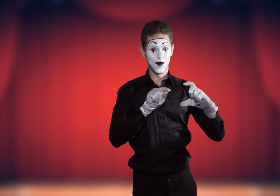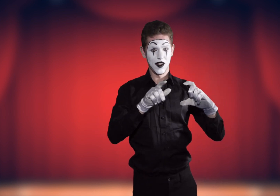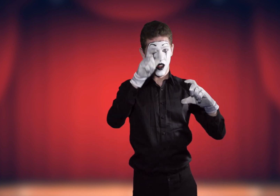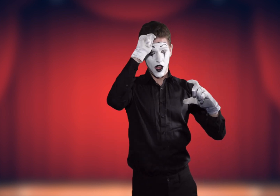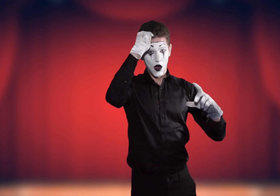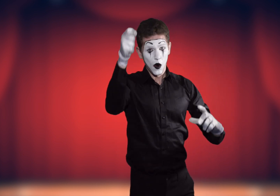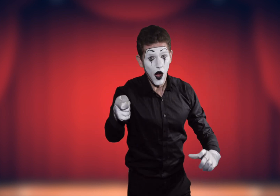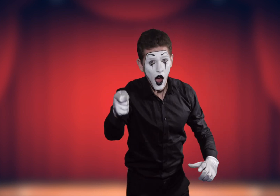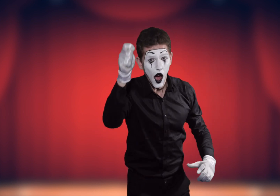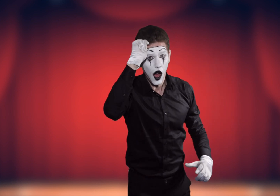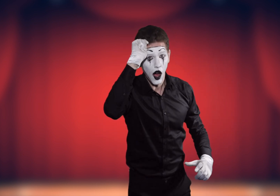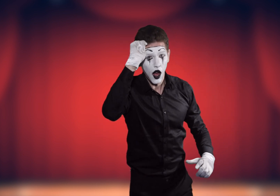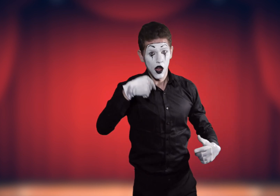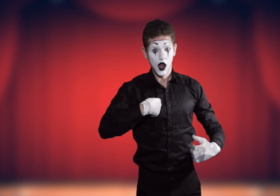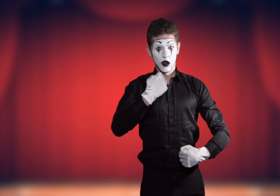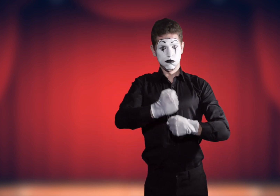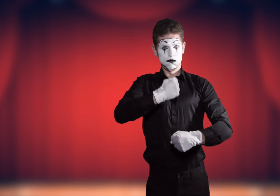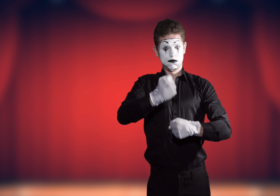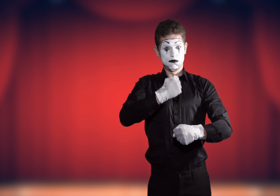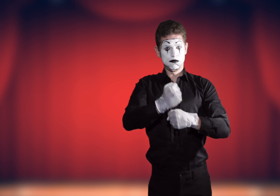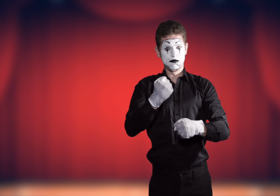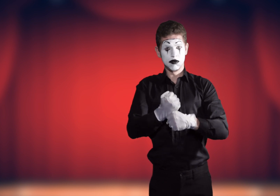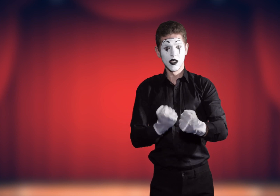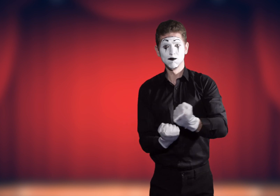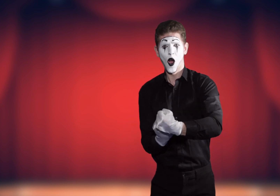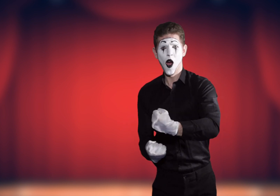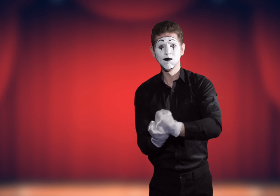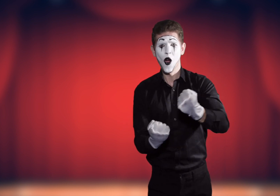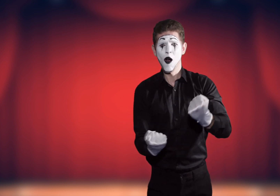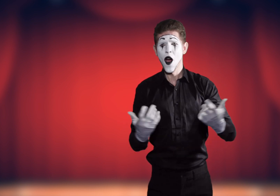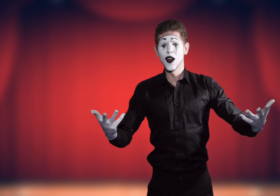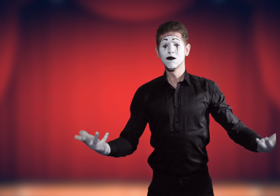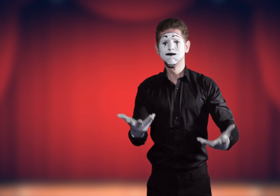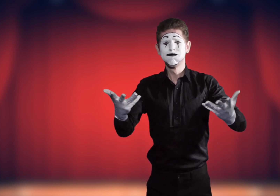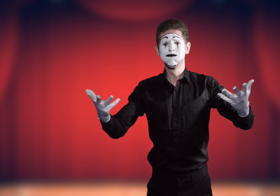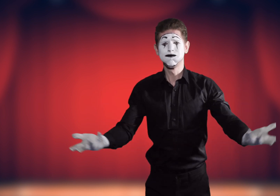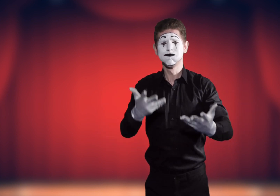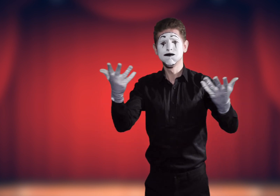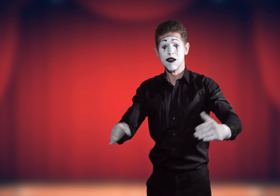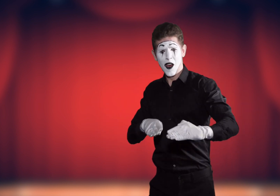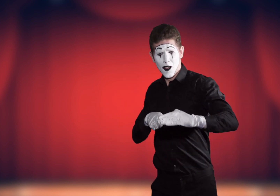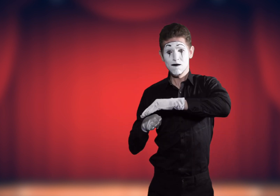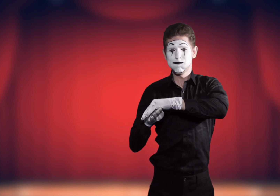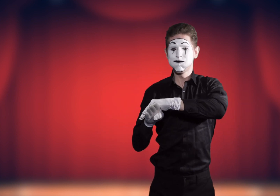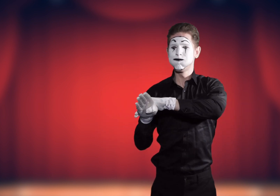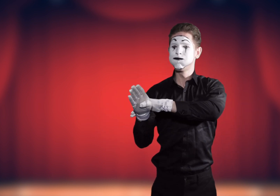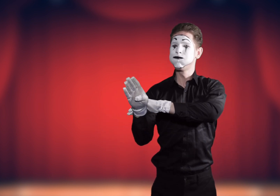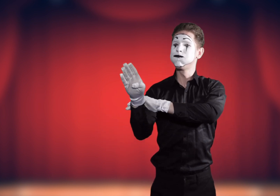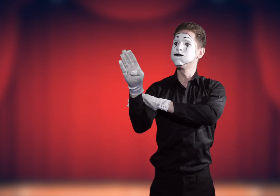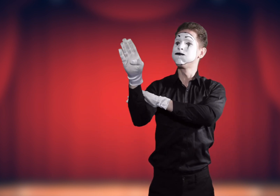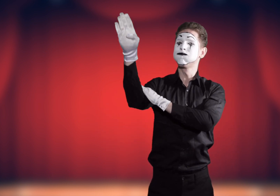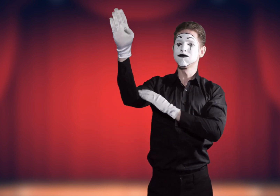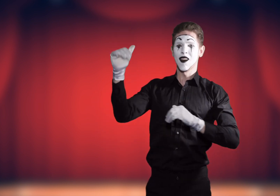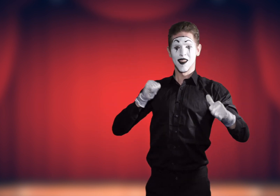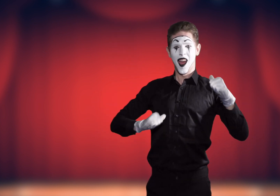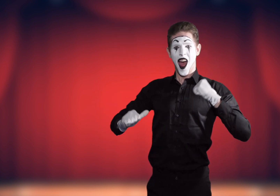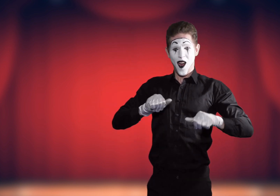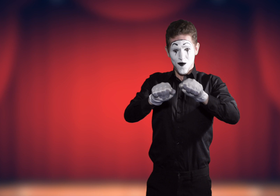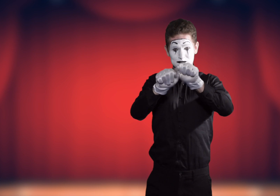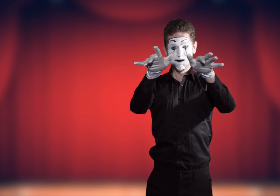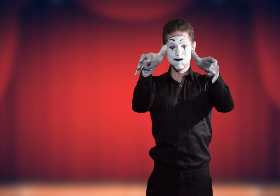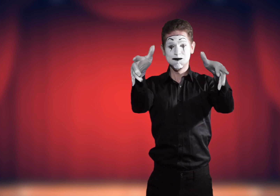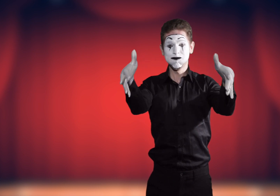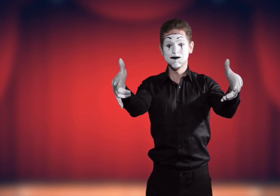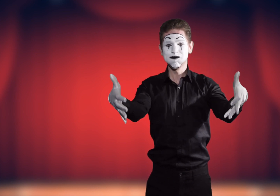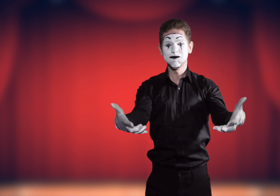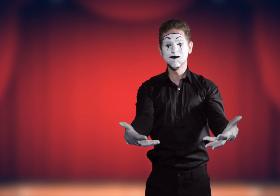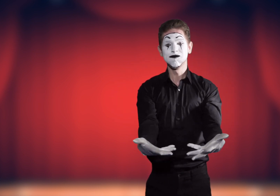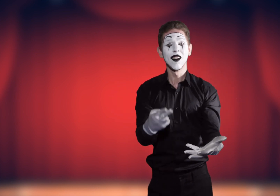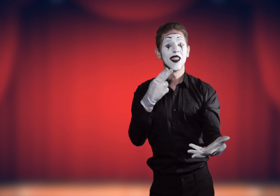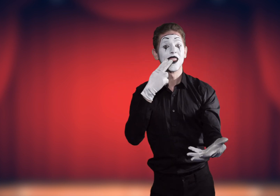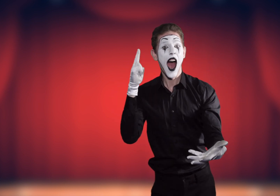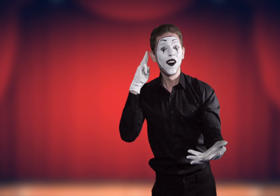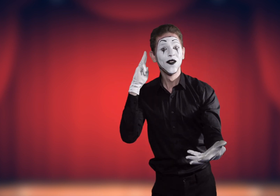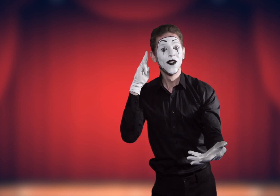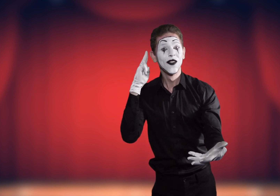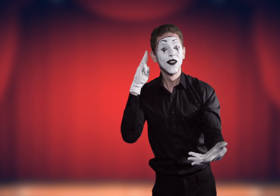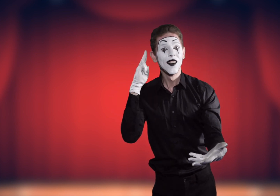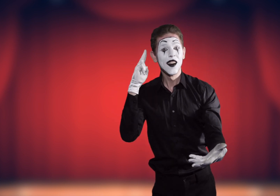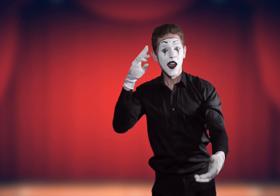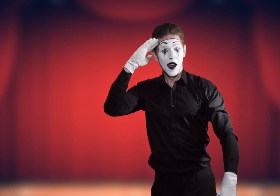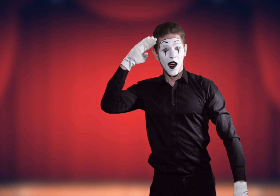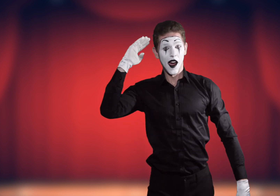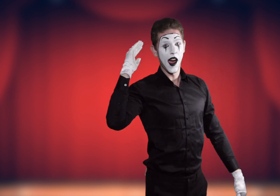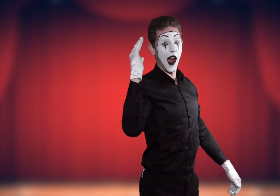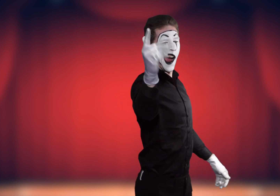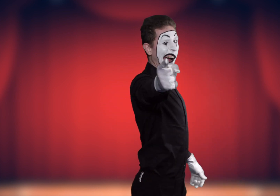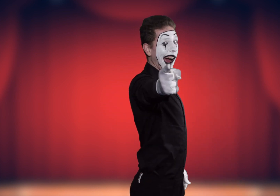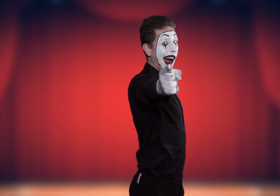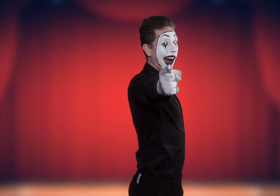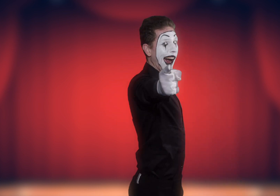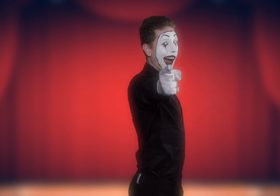in recognition of my work to support and encourage the success of Deaf actors around the world.